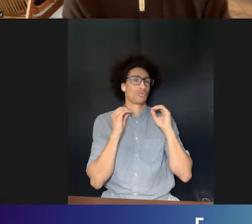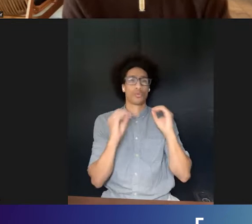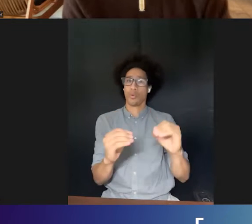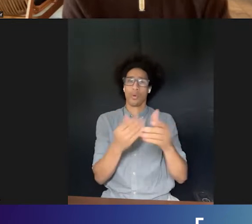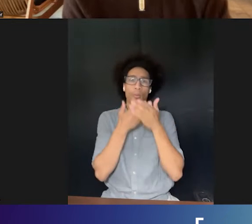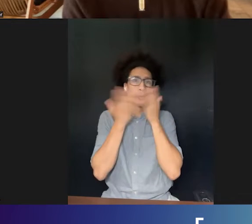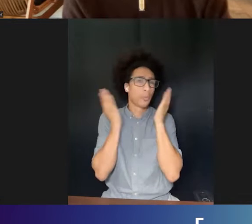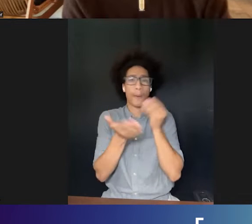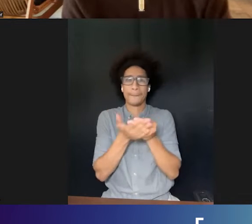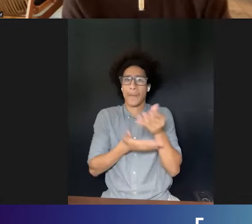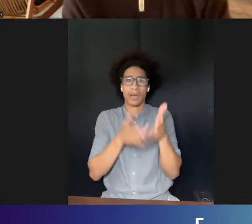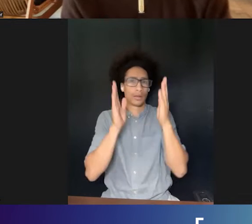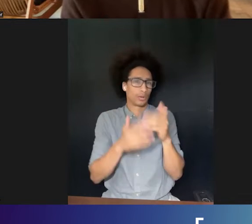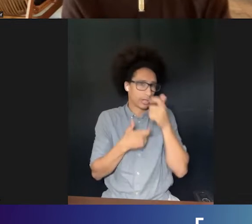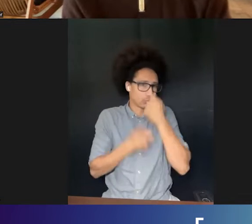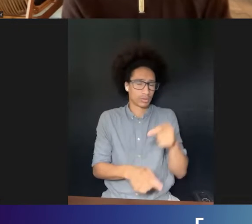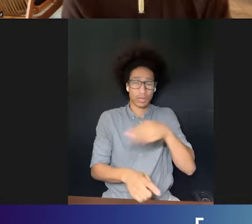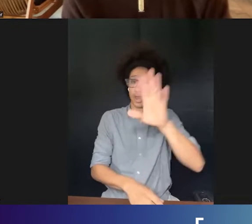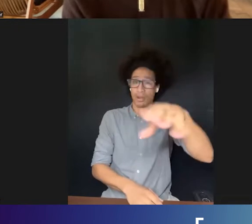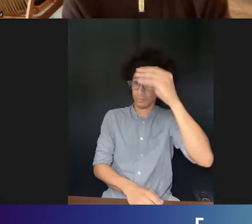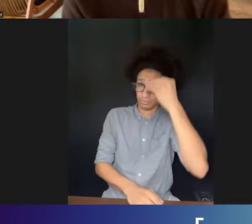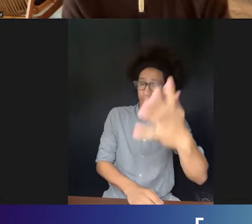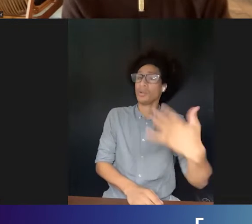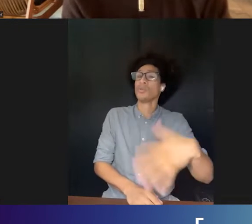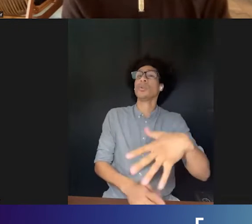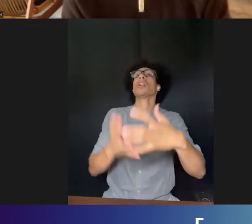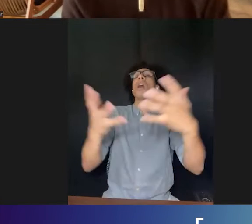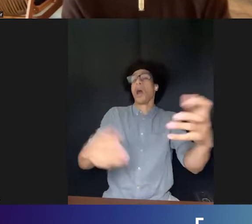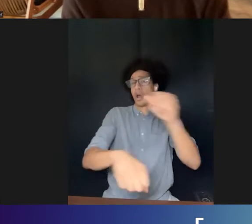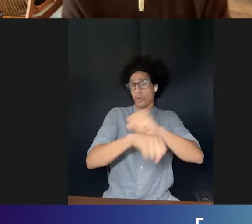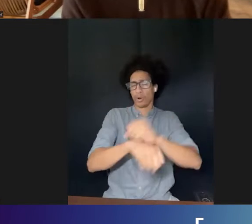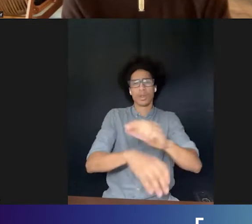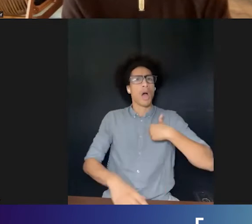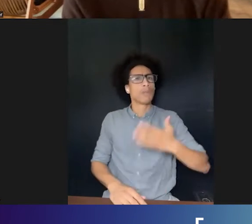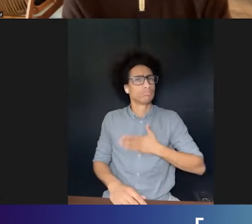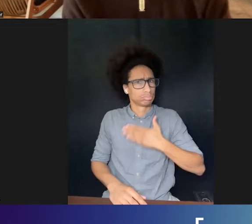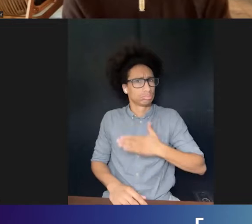And it is a lot of work. I am grateful because I learned distribution because of that.